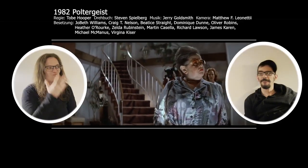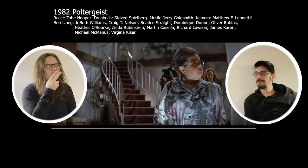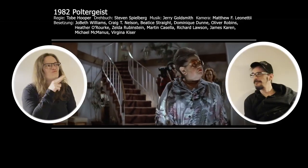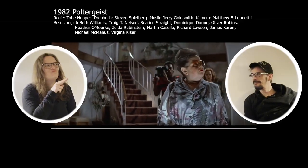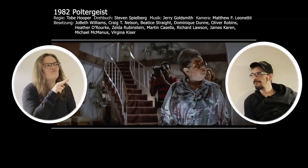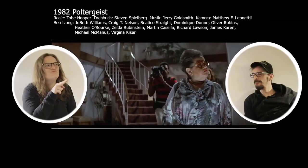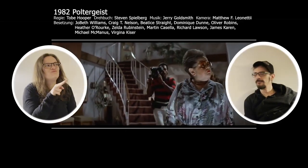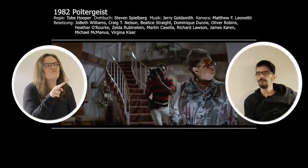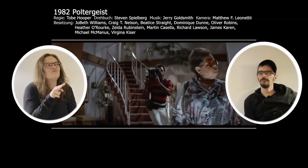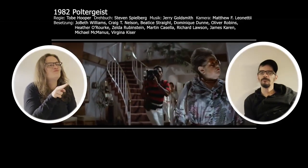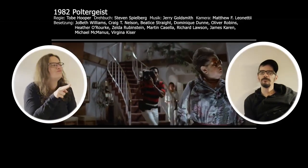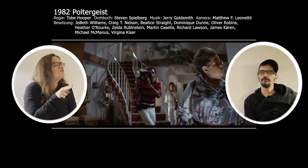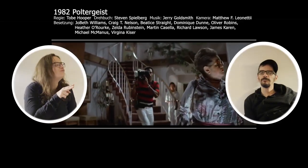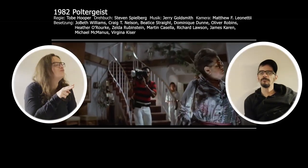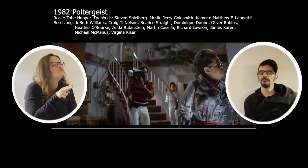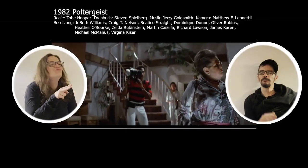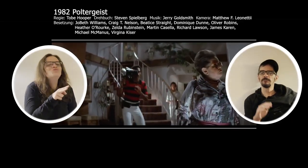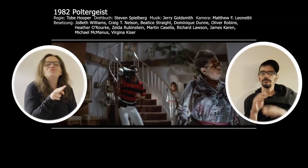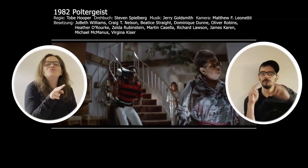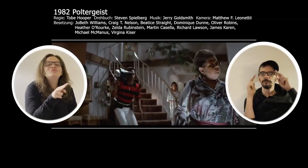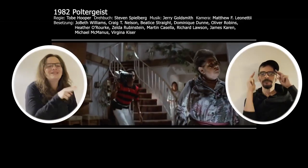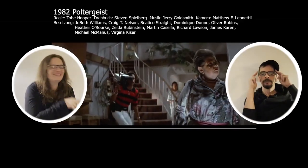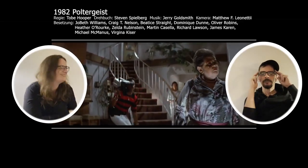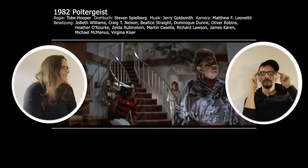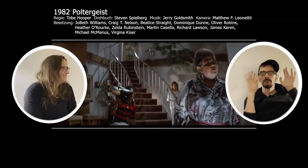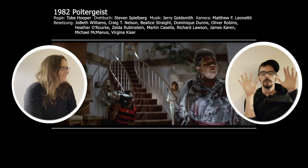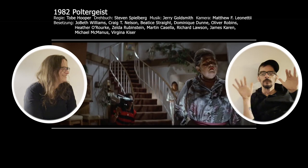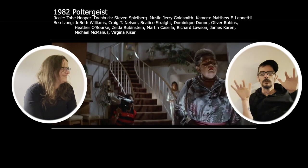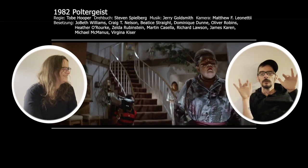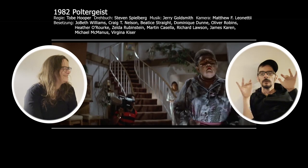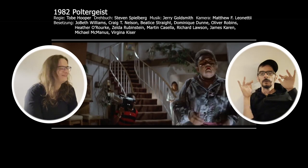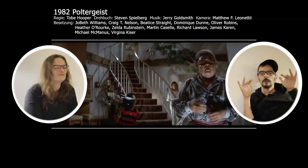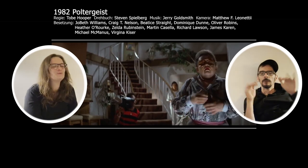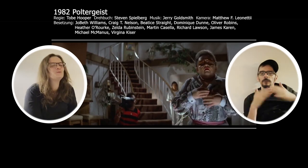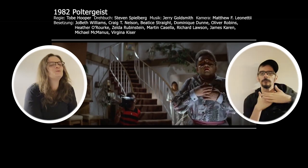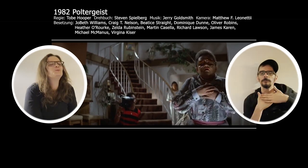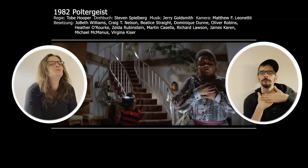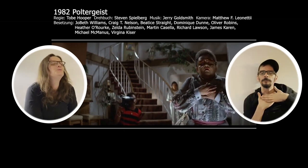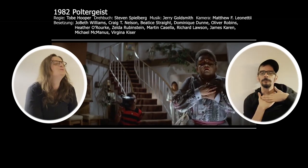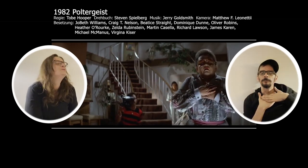How sharply she scans the room with her gaze. Your antennas are ready to receive information